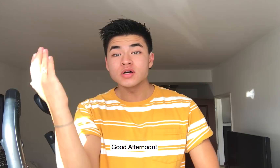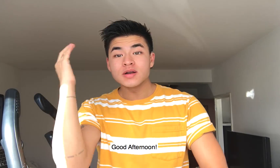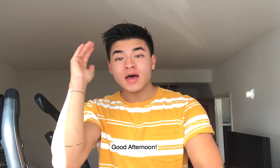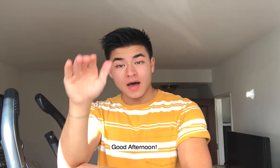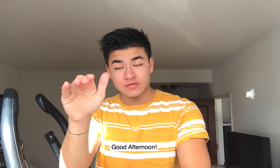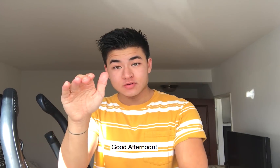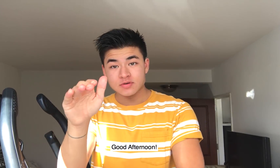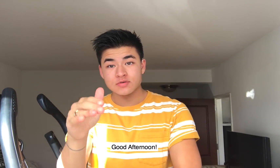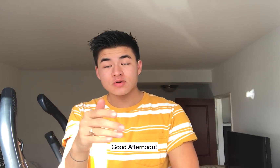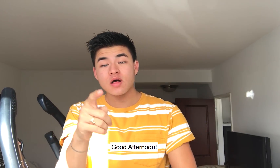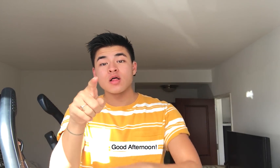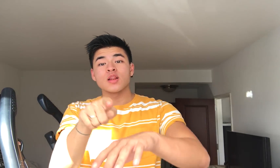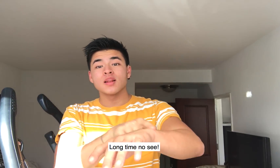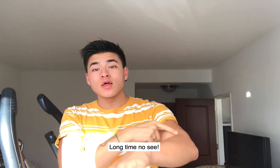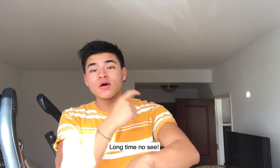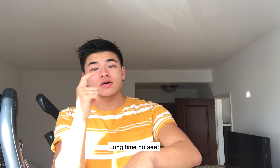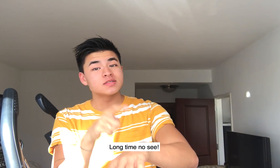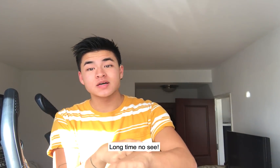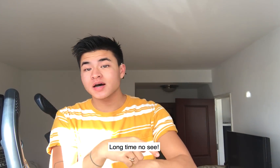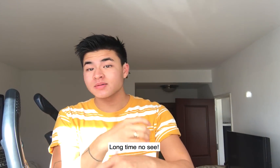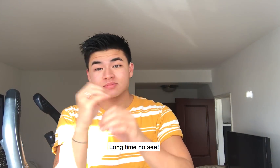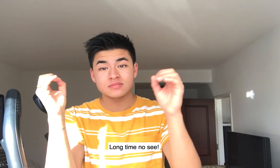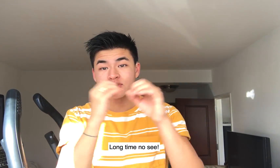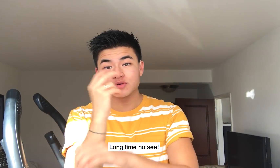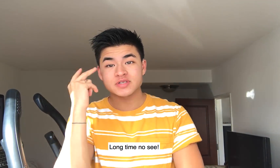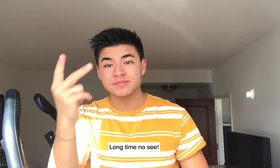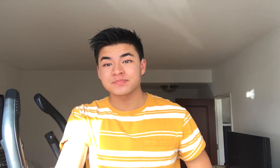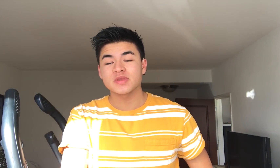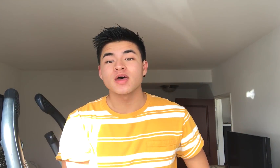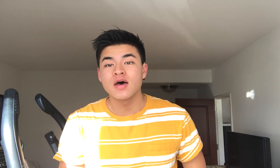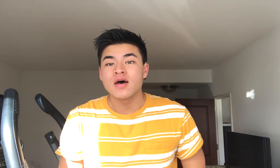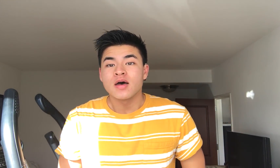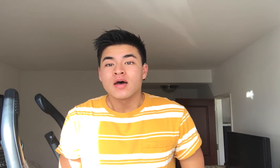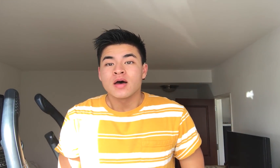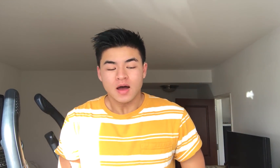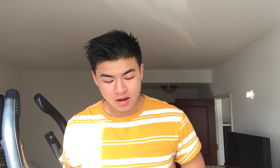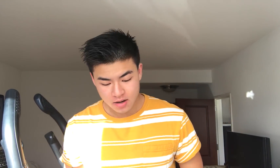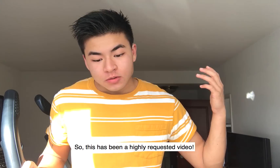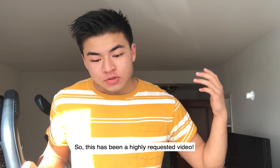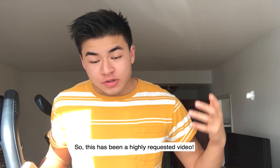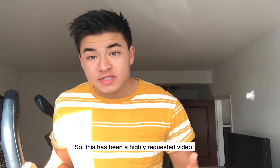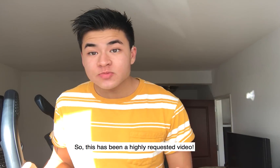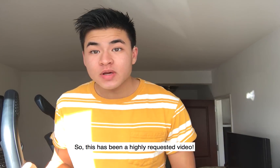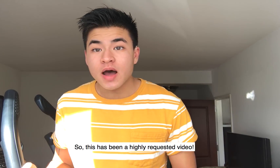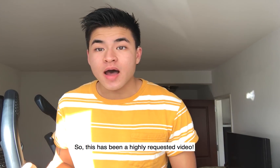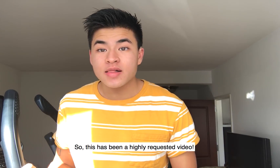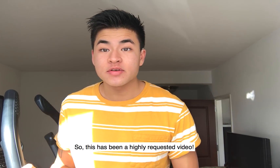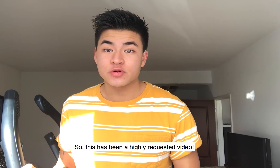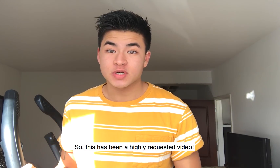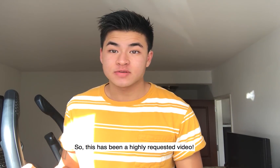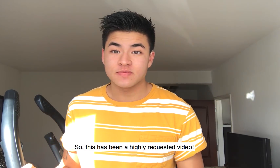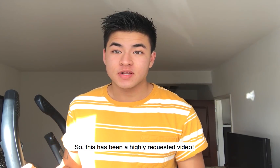Good afternoon, long time no see So this has been a highly requested video